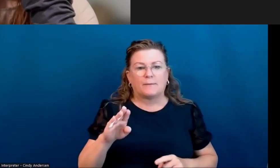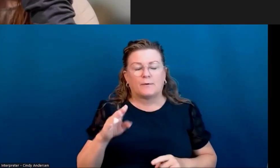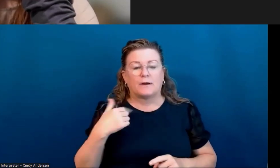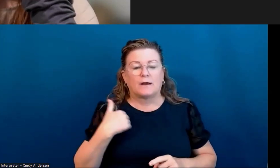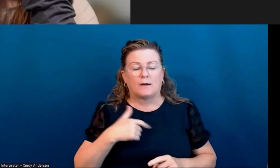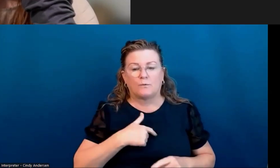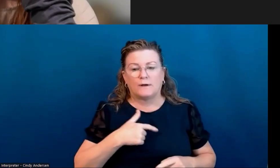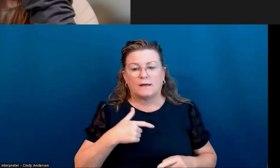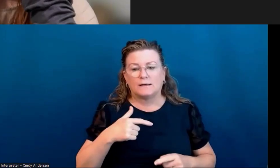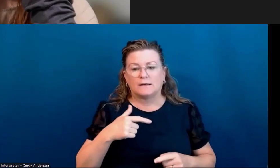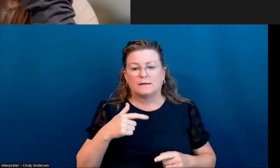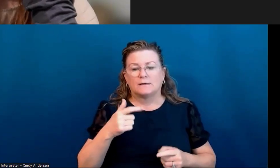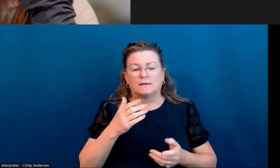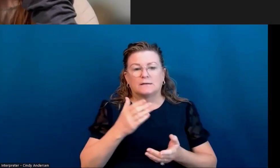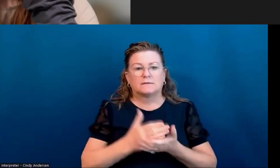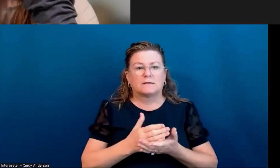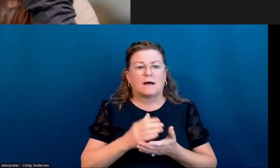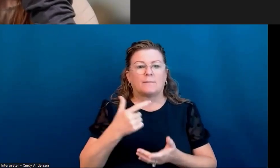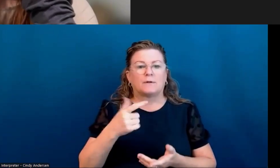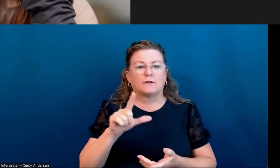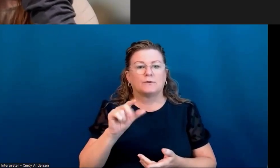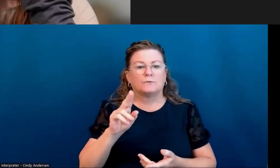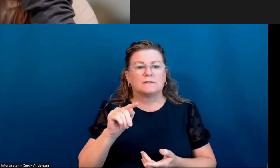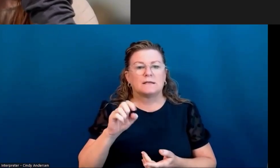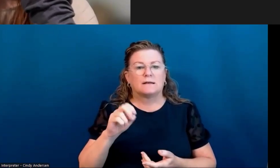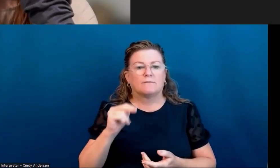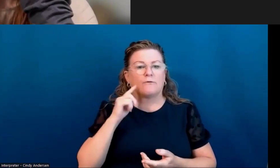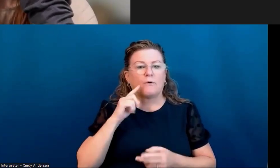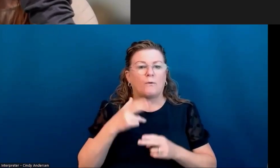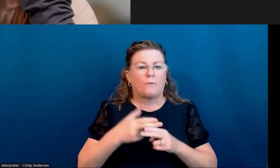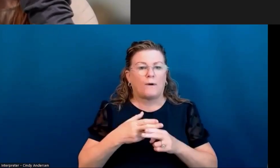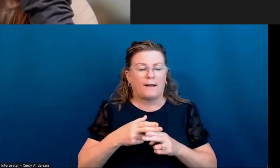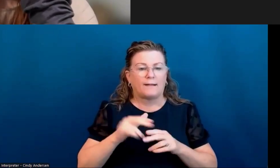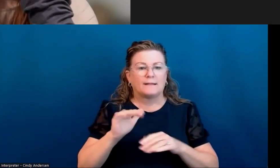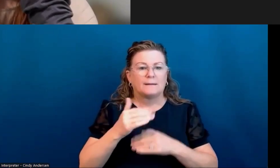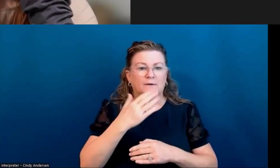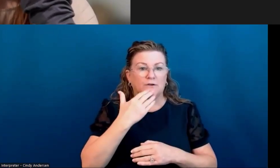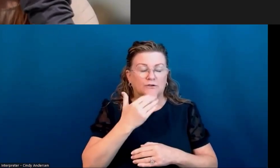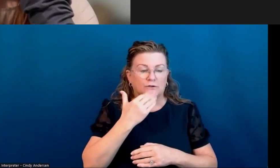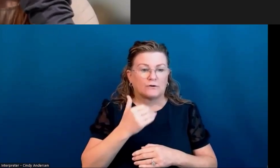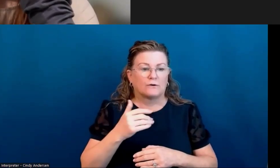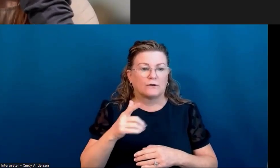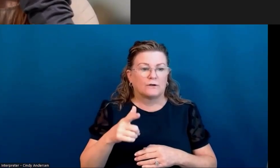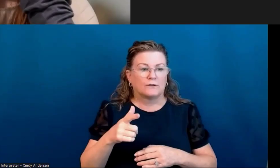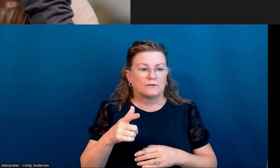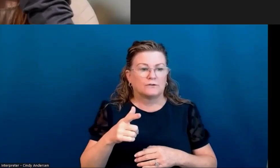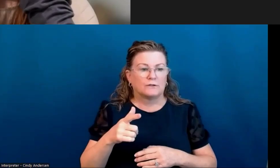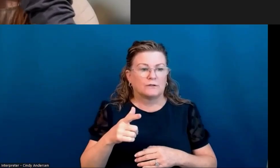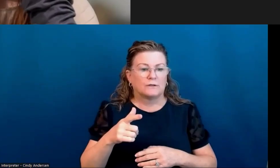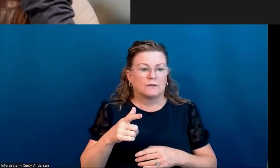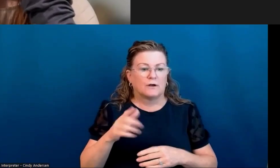her off gluten for a while and limited her sugar, and she like her behavior changed completely.